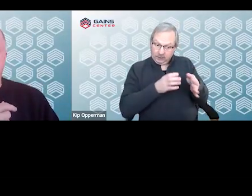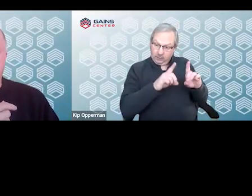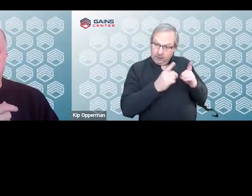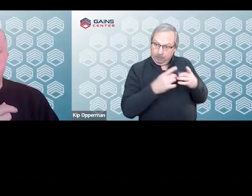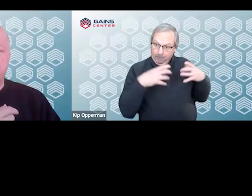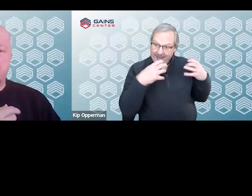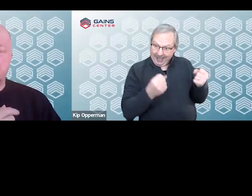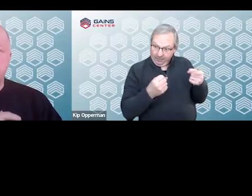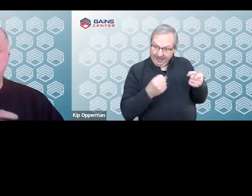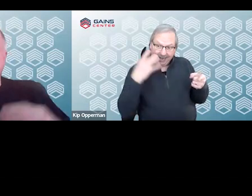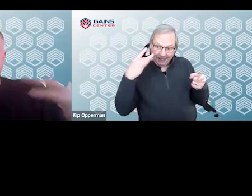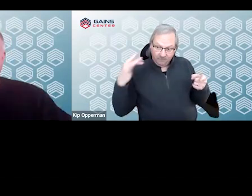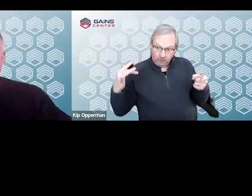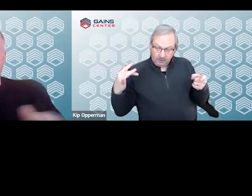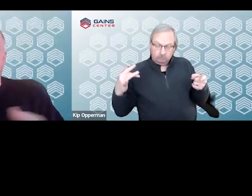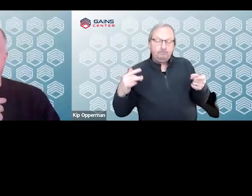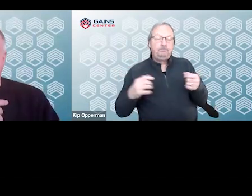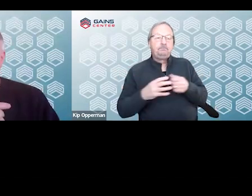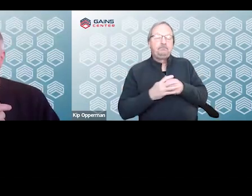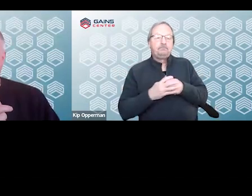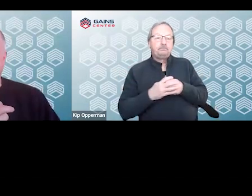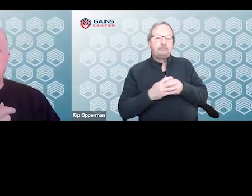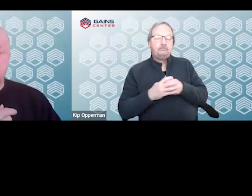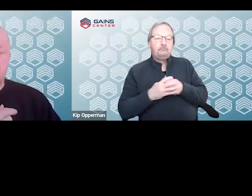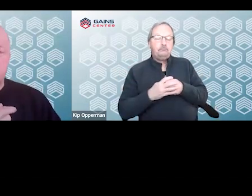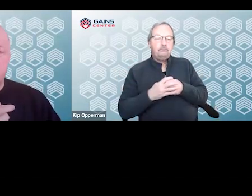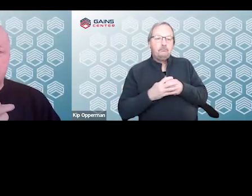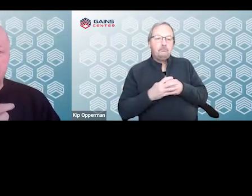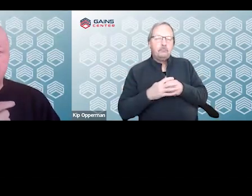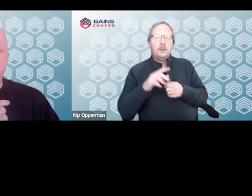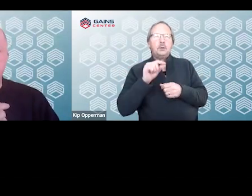in California in 2021 decided...